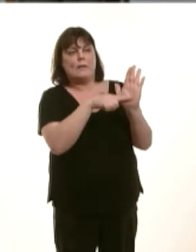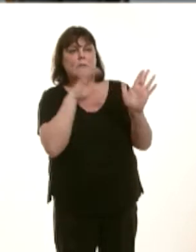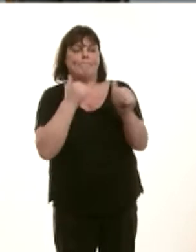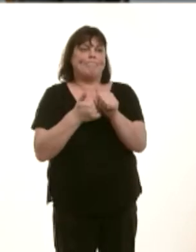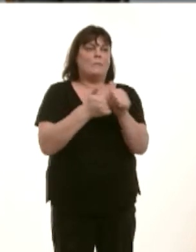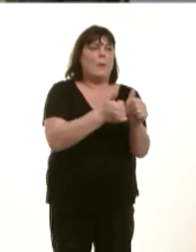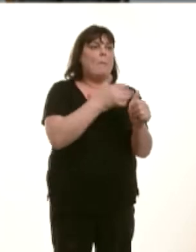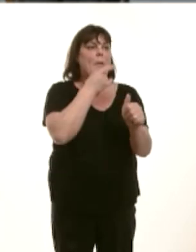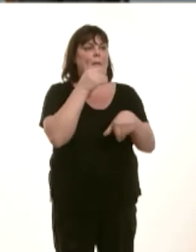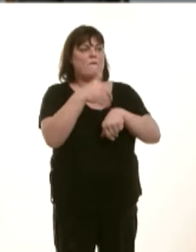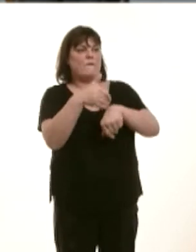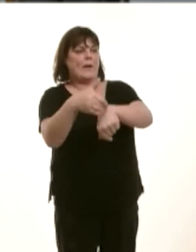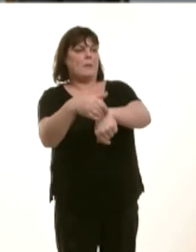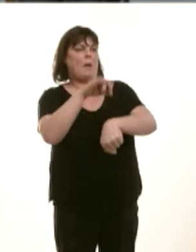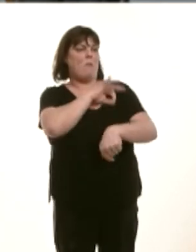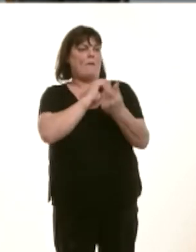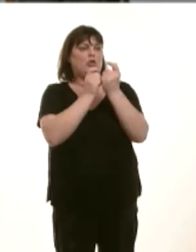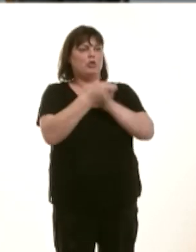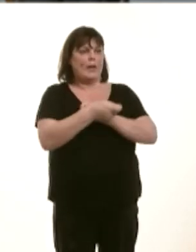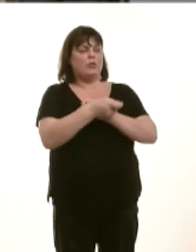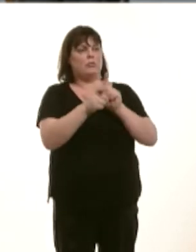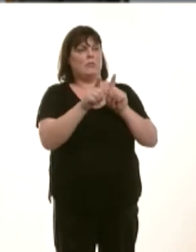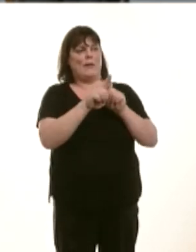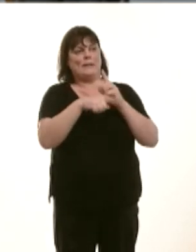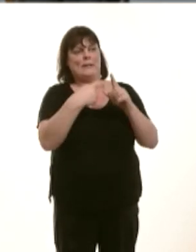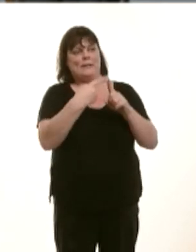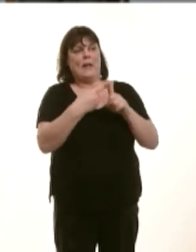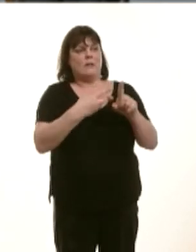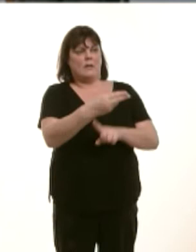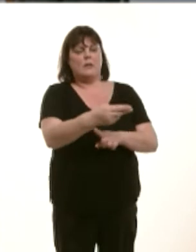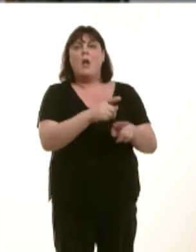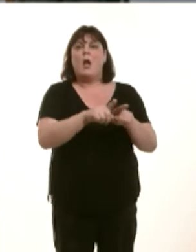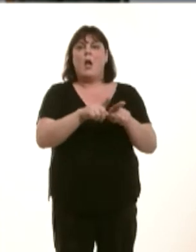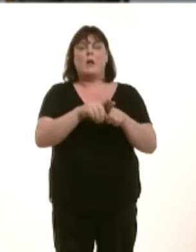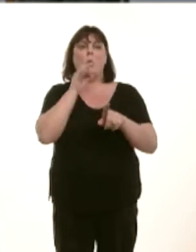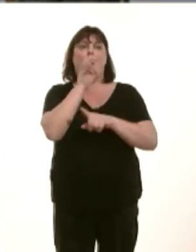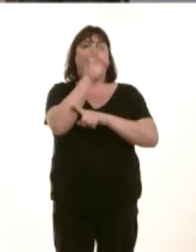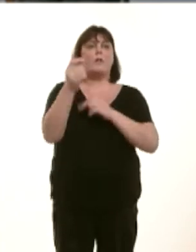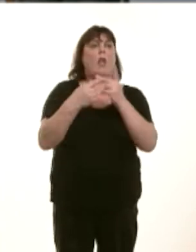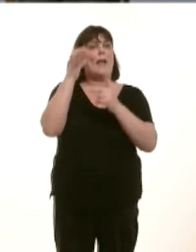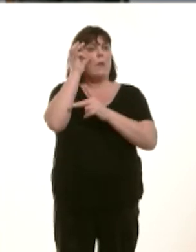people. Of course, I would encourage other local authorities to consider a similar, successful